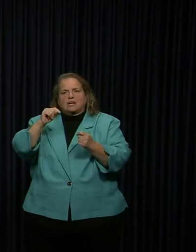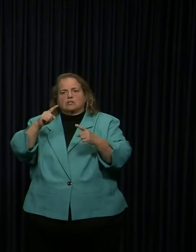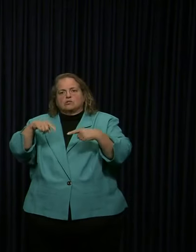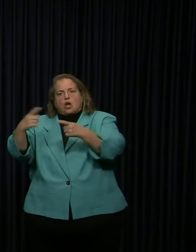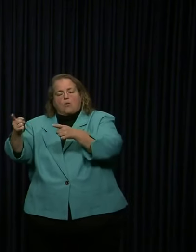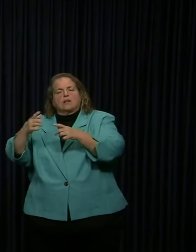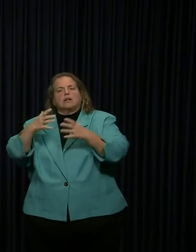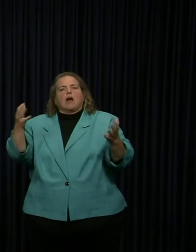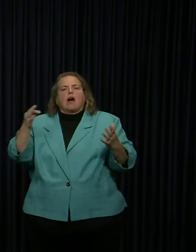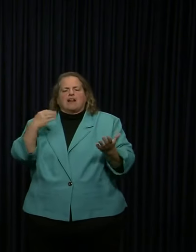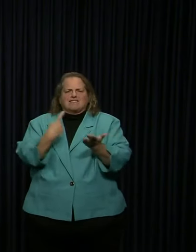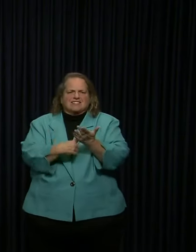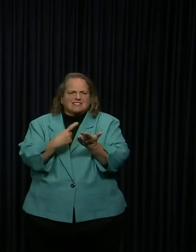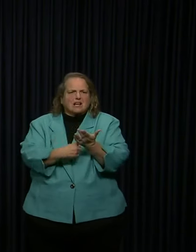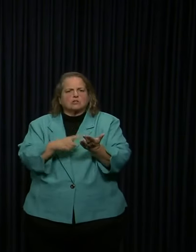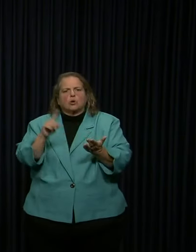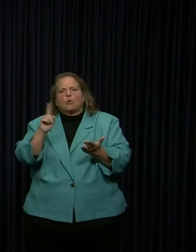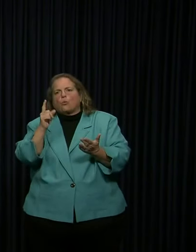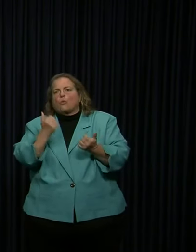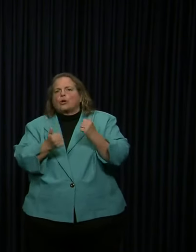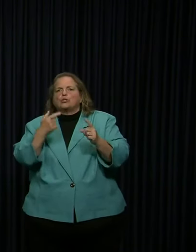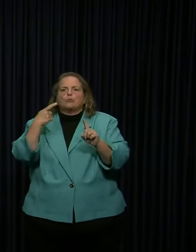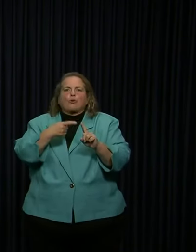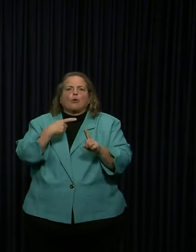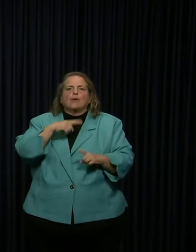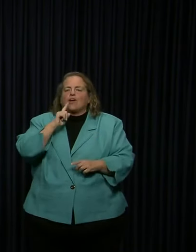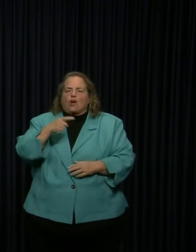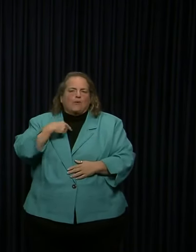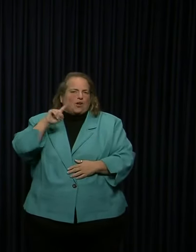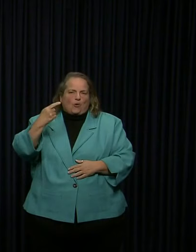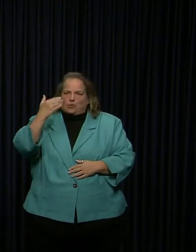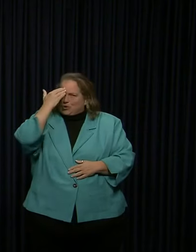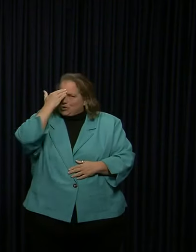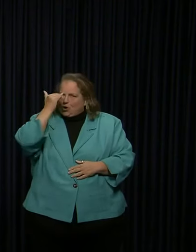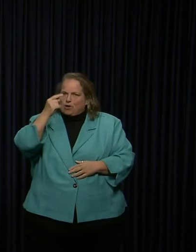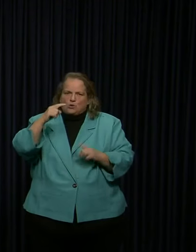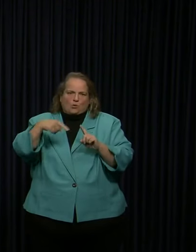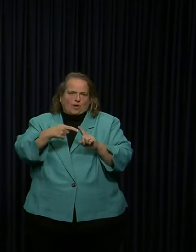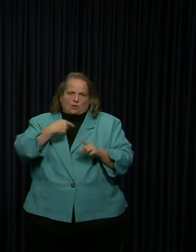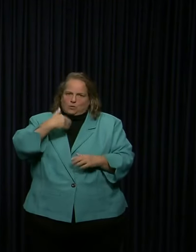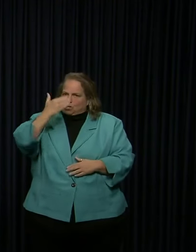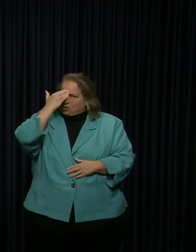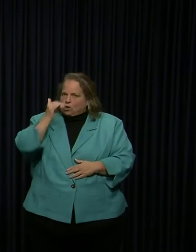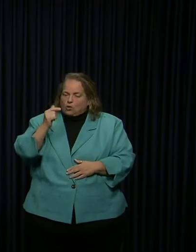WHAT IT MEANS. I JUST WANTED TO SHOW YOU SOMETHING BRIEFLY FROM THE